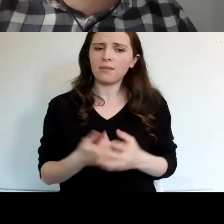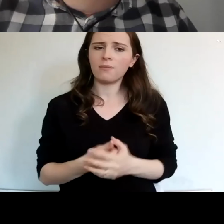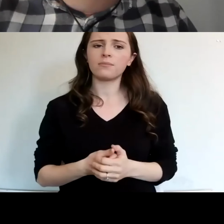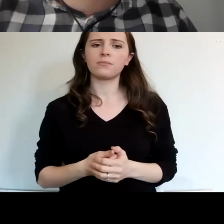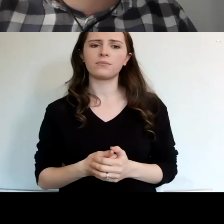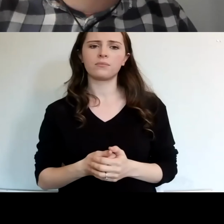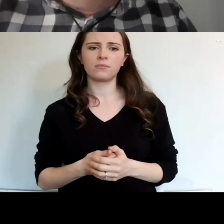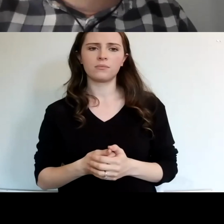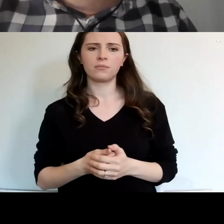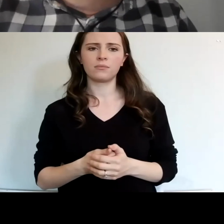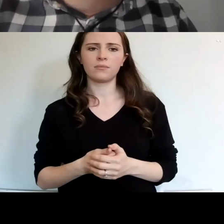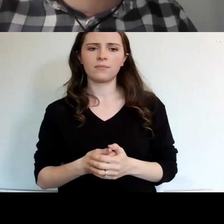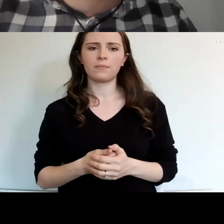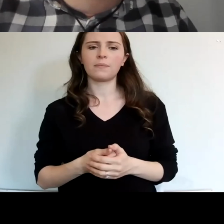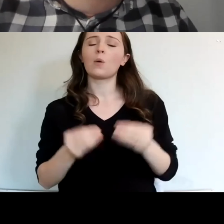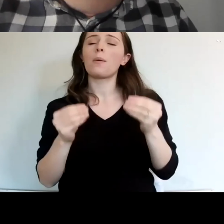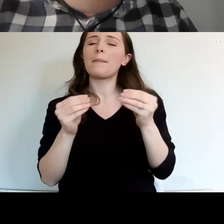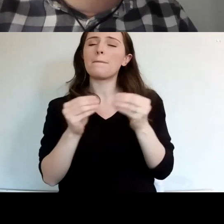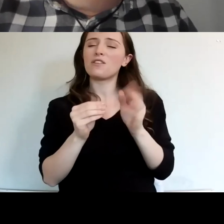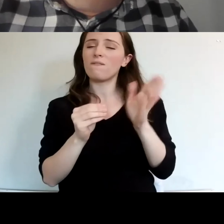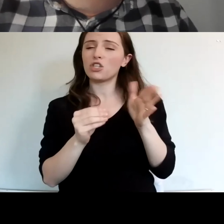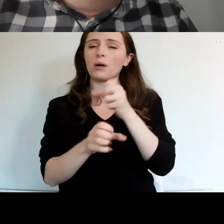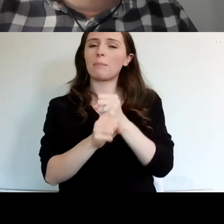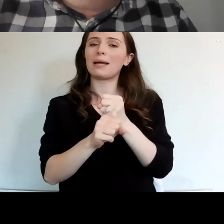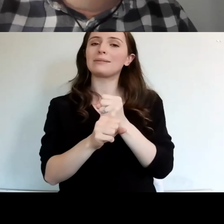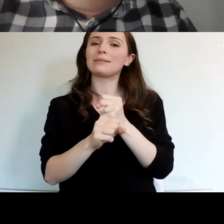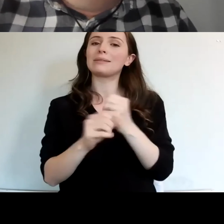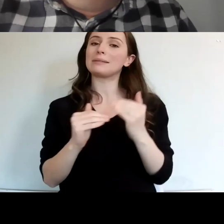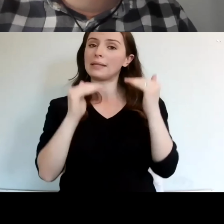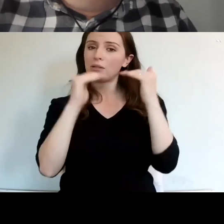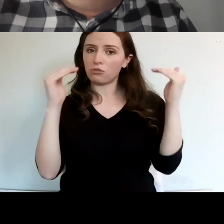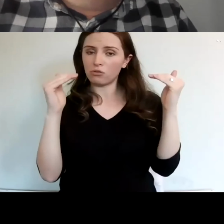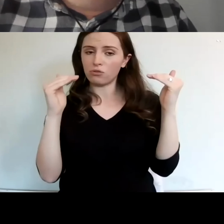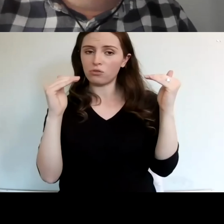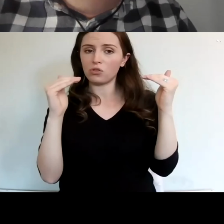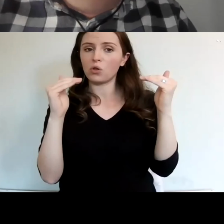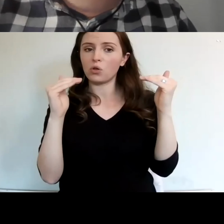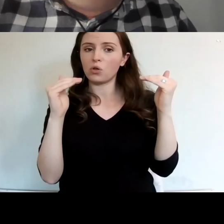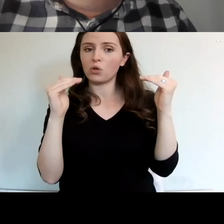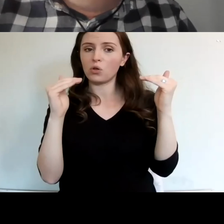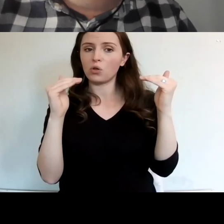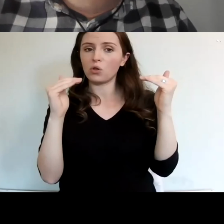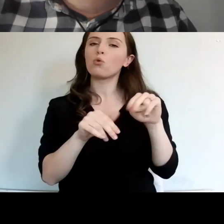..we've mentioned the standards and upcoming new regulations,